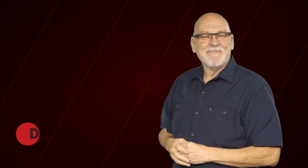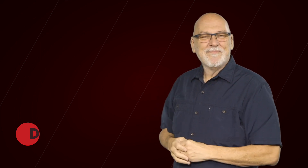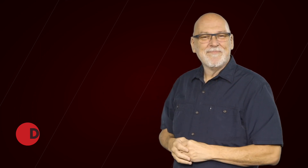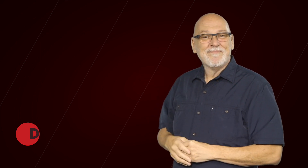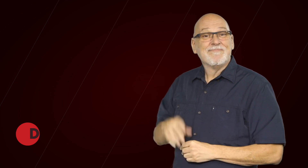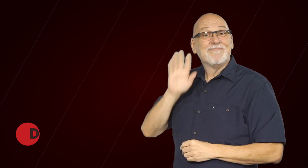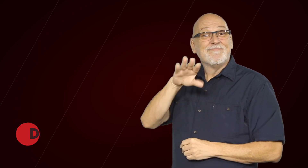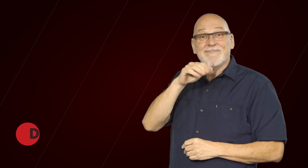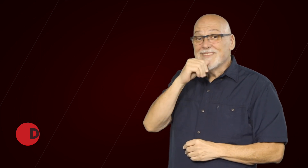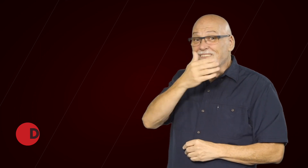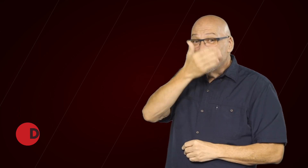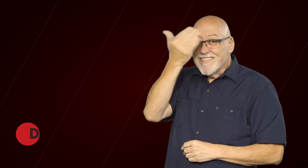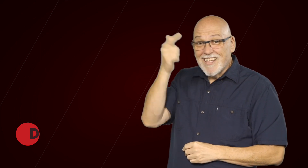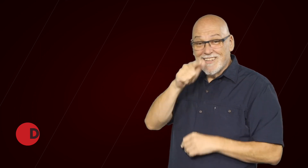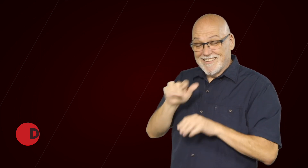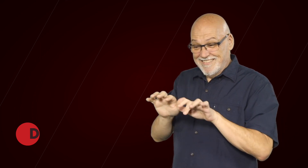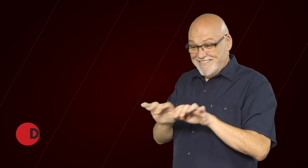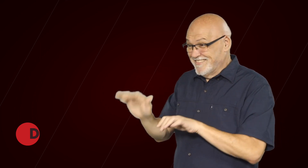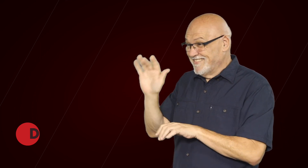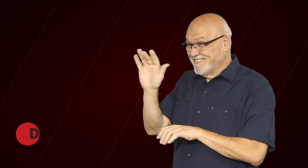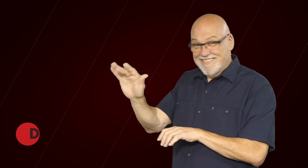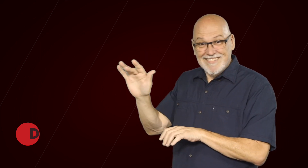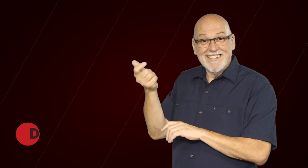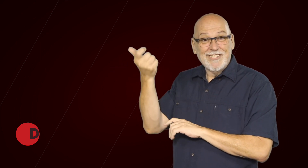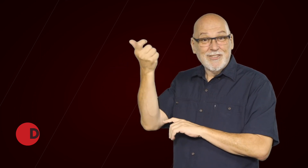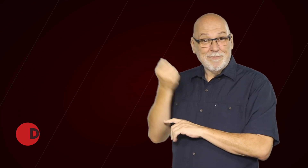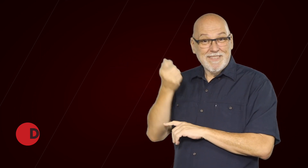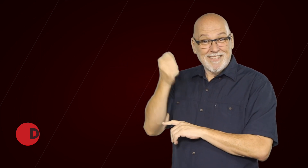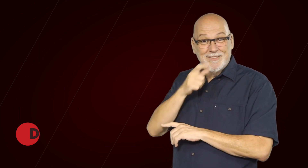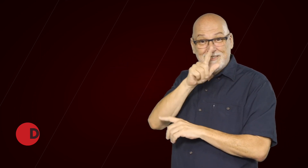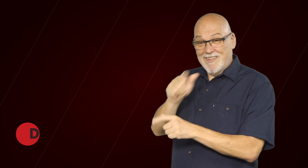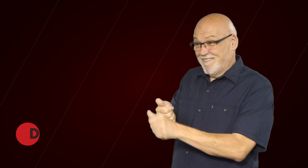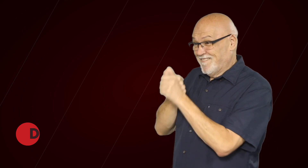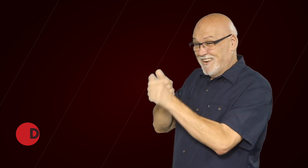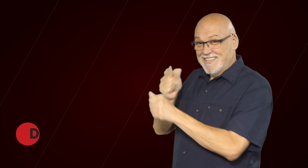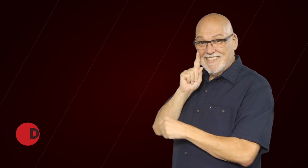Don’t forget to subscribe, like, and follow